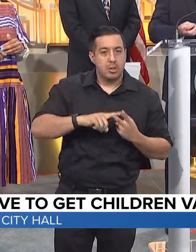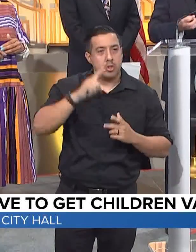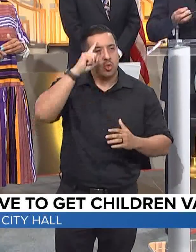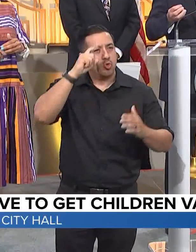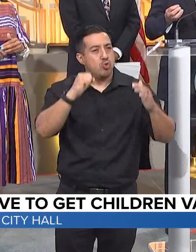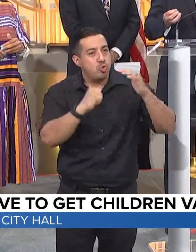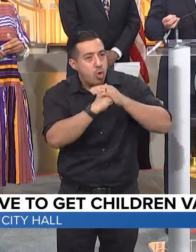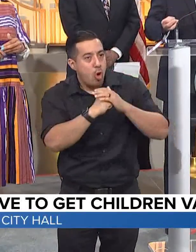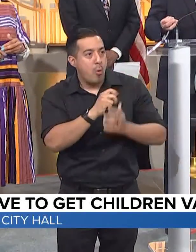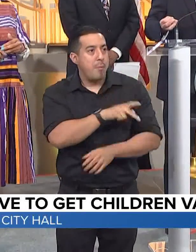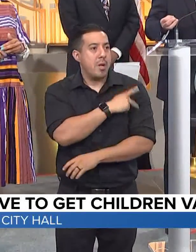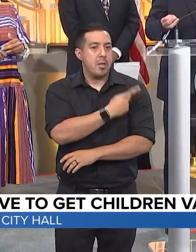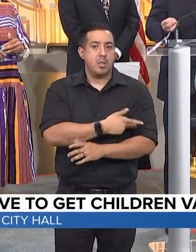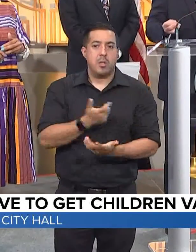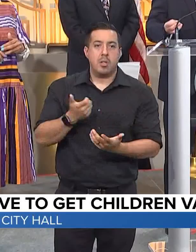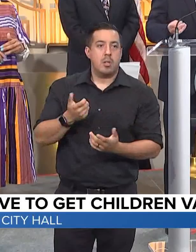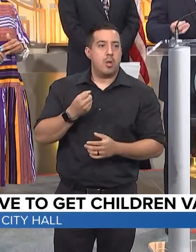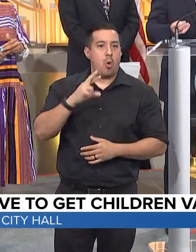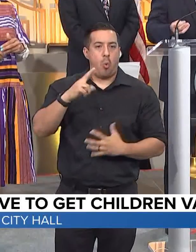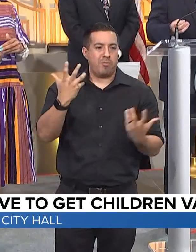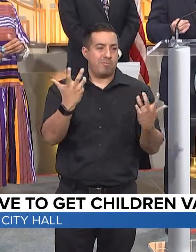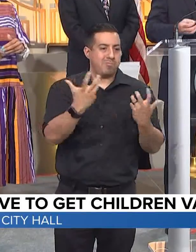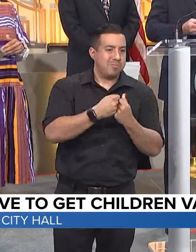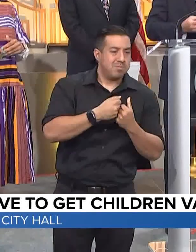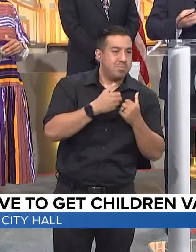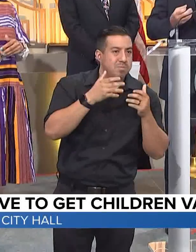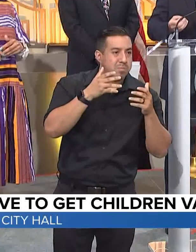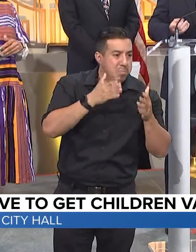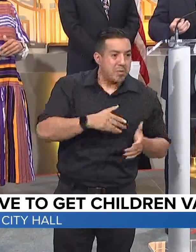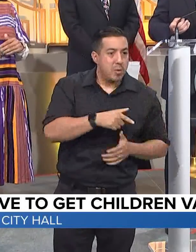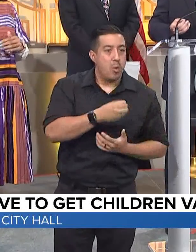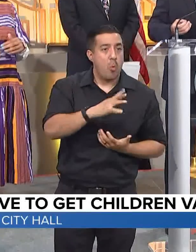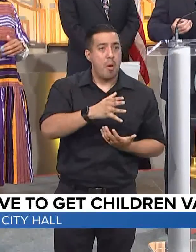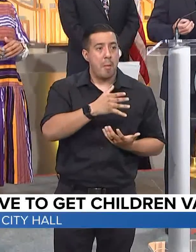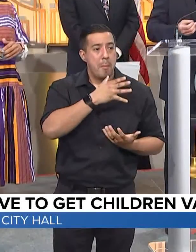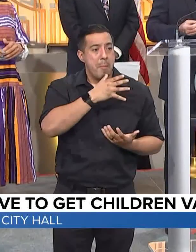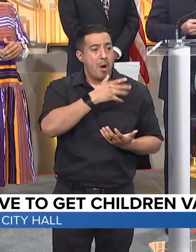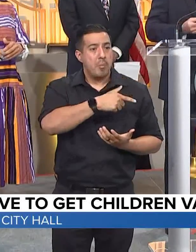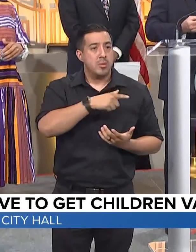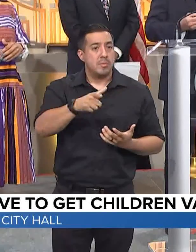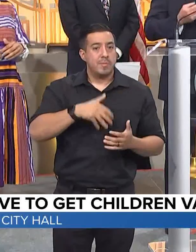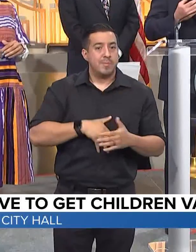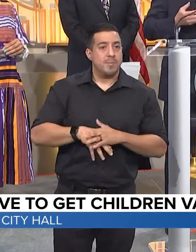their car accident patients, their moms and labor. There are other things that occur